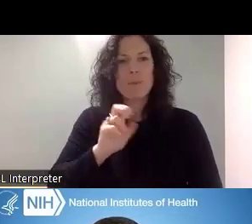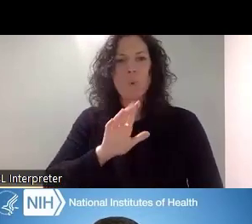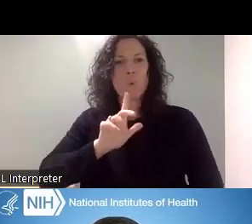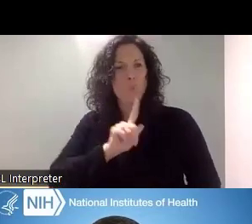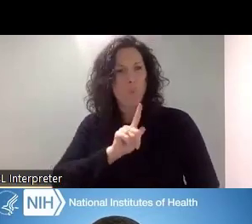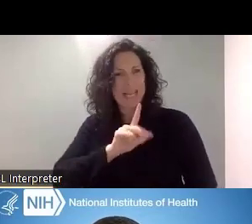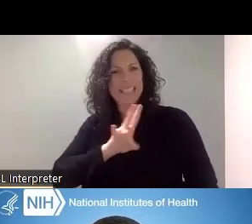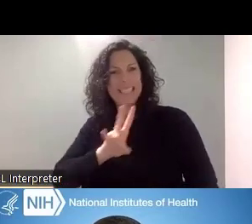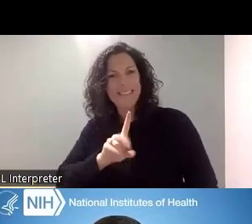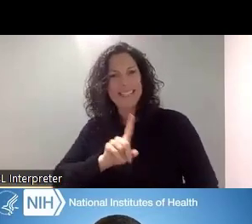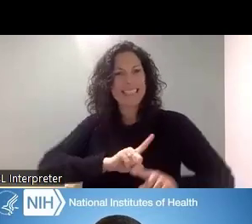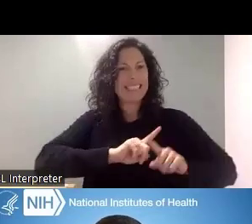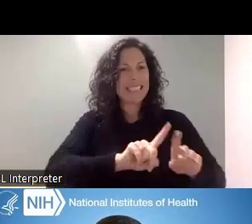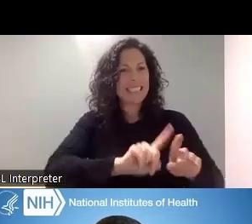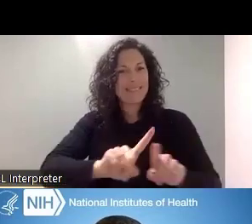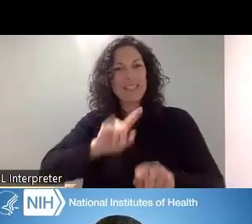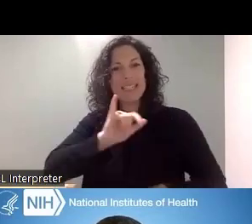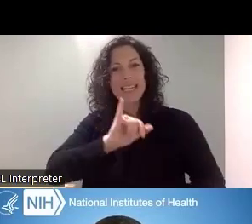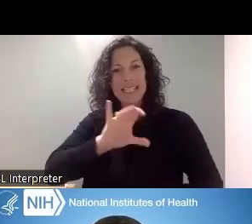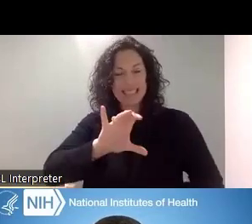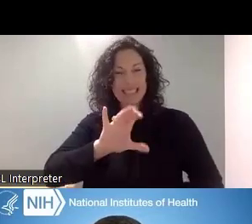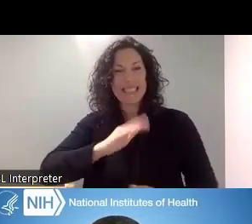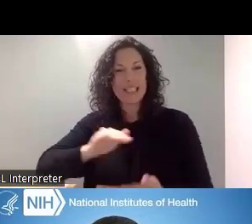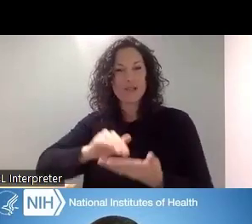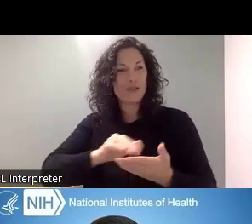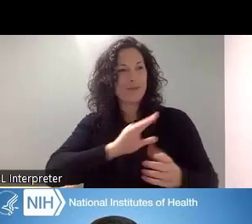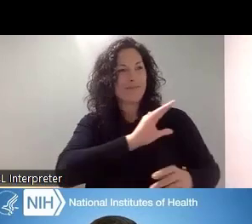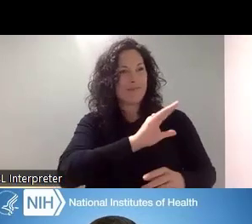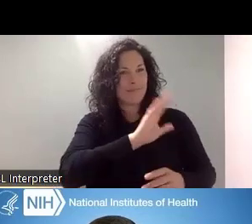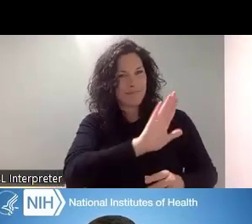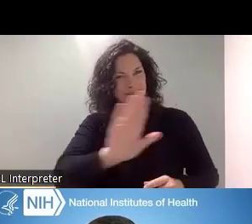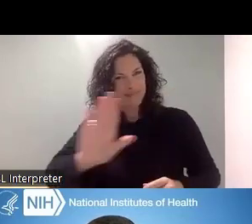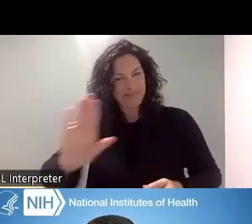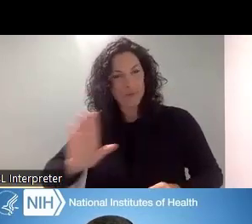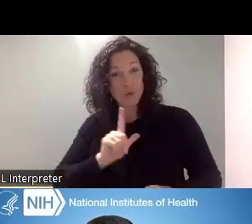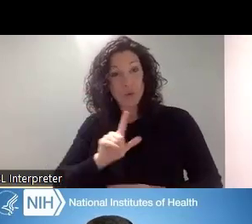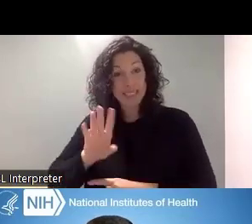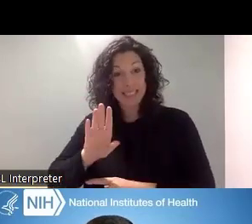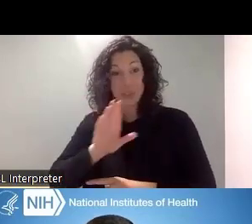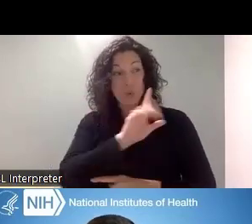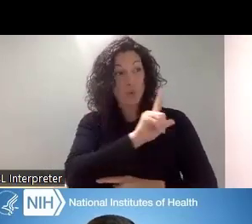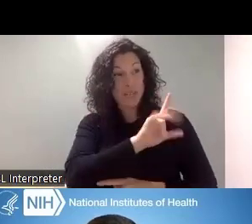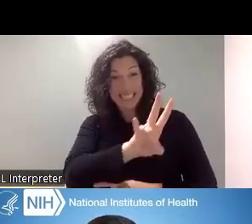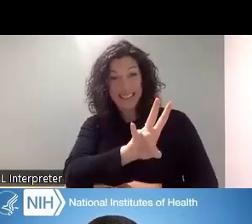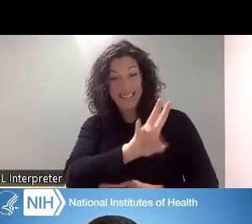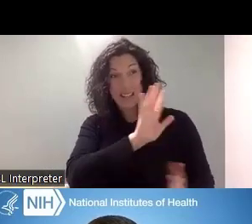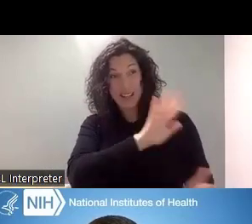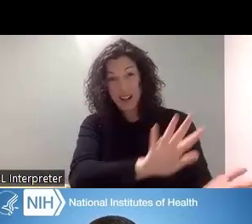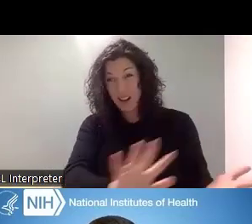And that's important because they all have their own mission. They all have their own budgets,